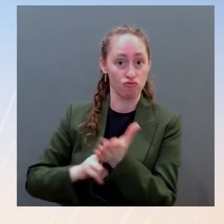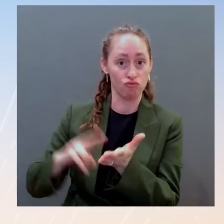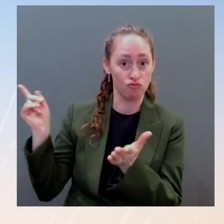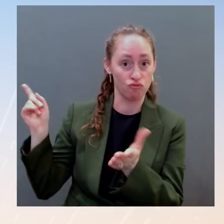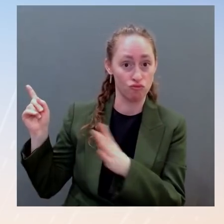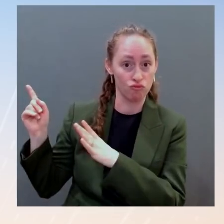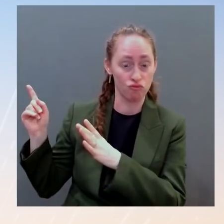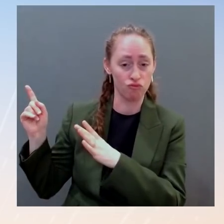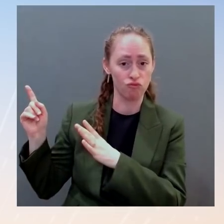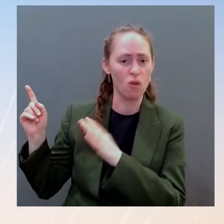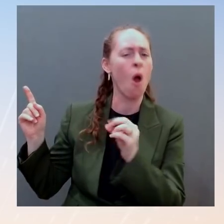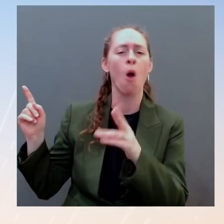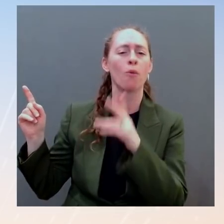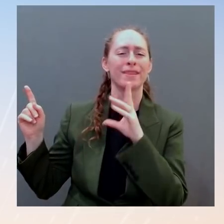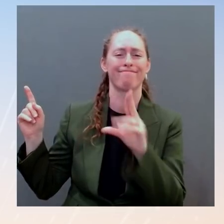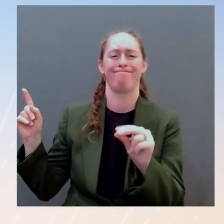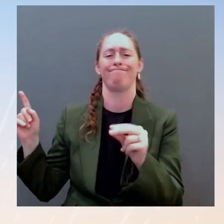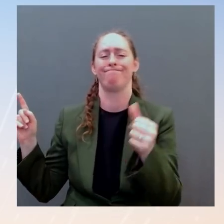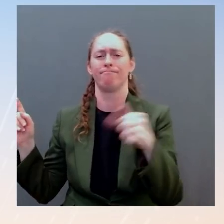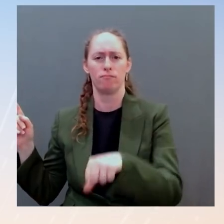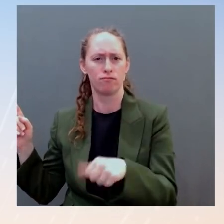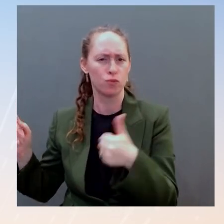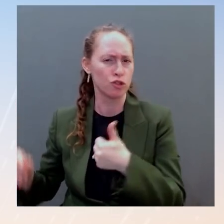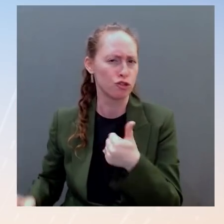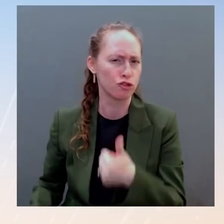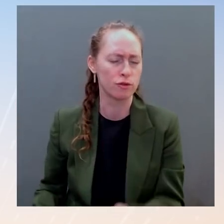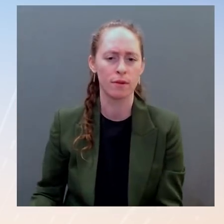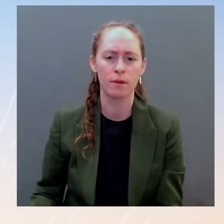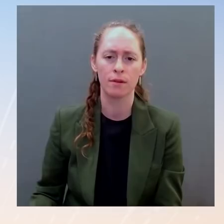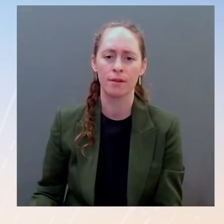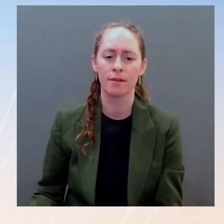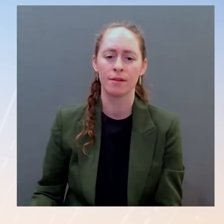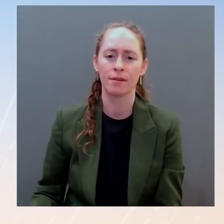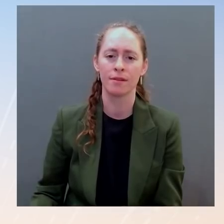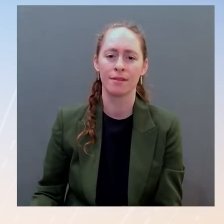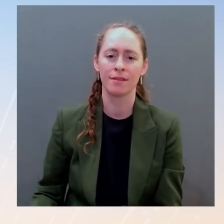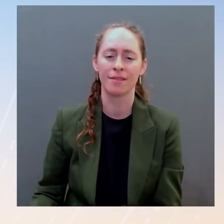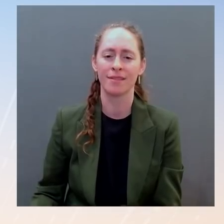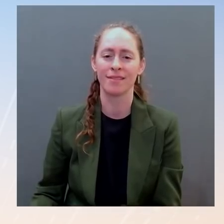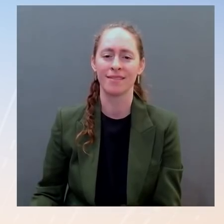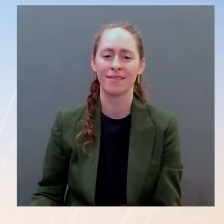There are many members who strongly would like to see Title 42 extended.